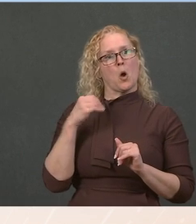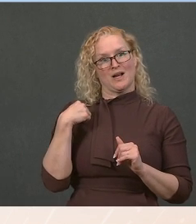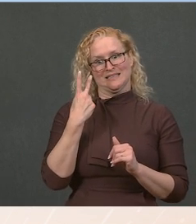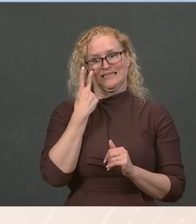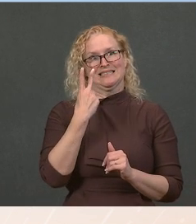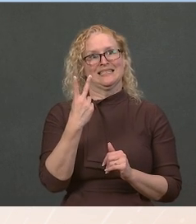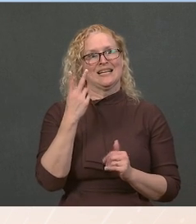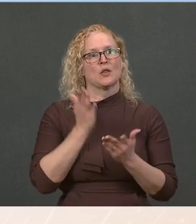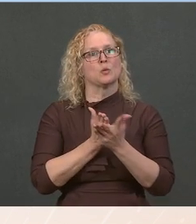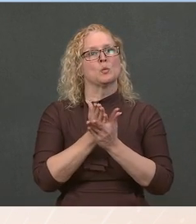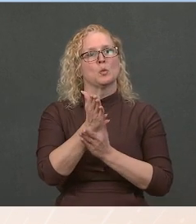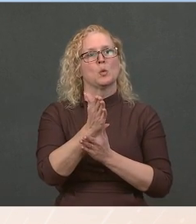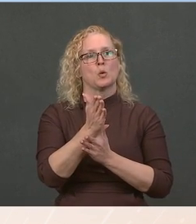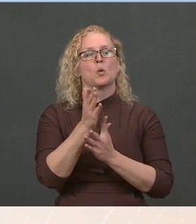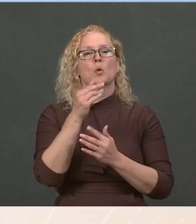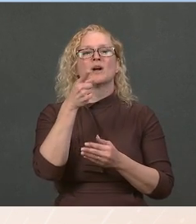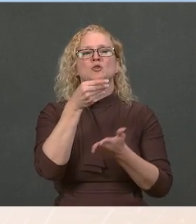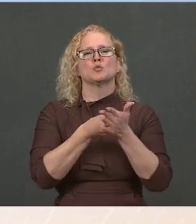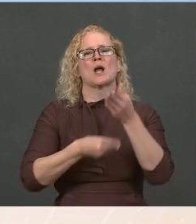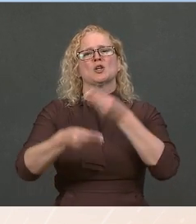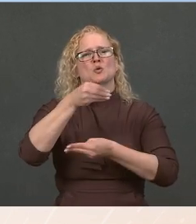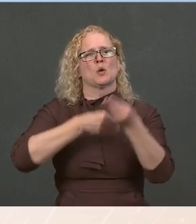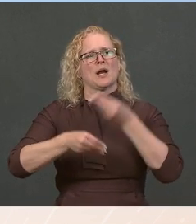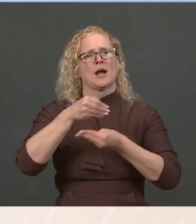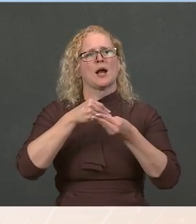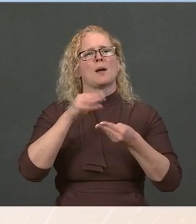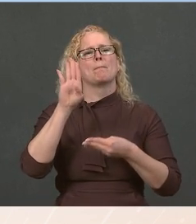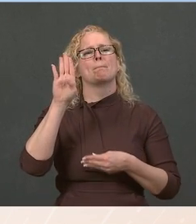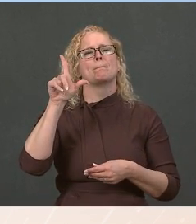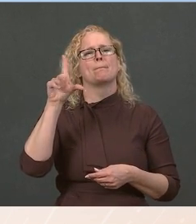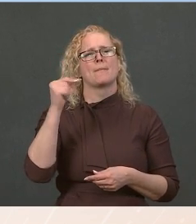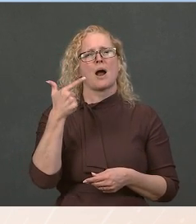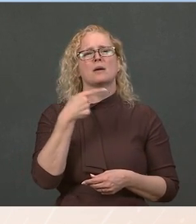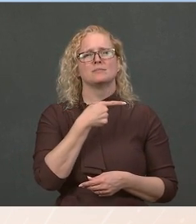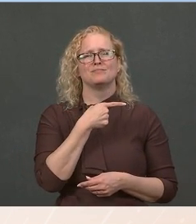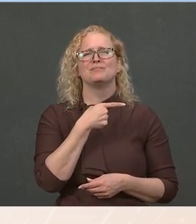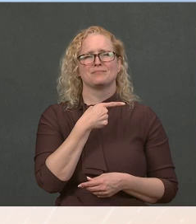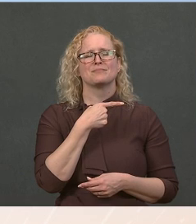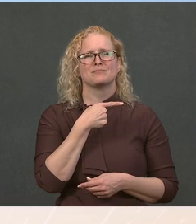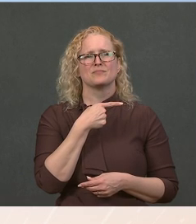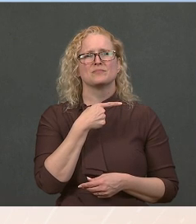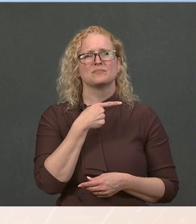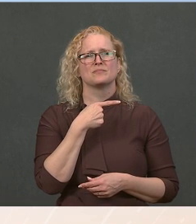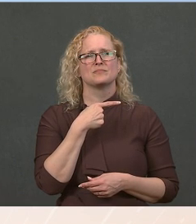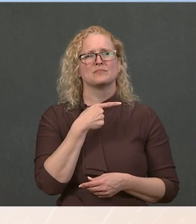the revenue is going to be done. And so, he pretty much feels like we just have to act.